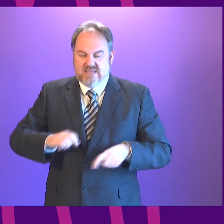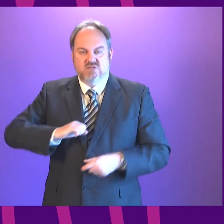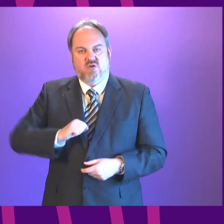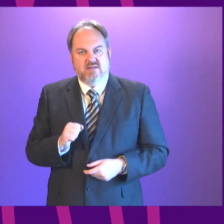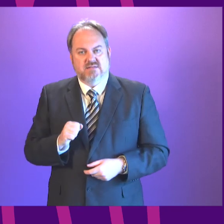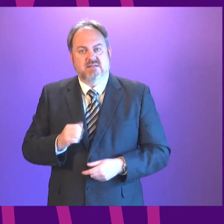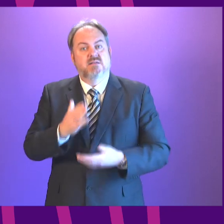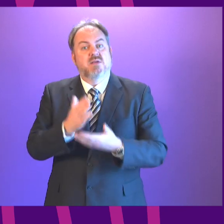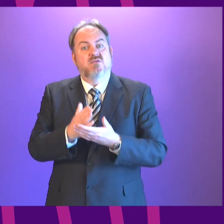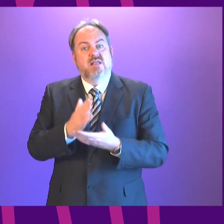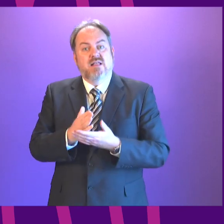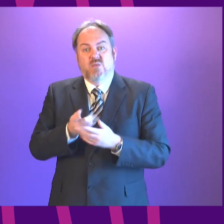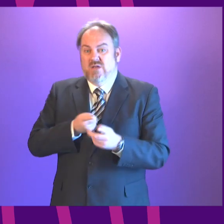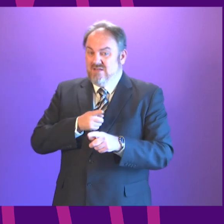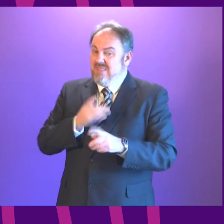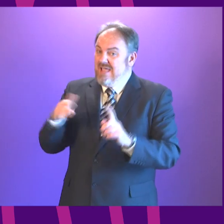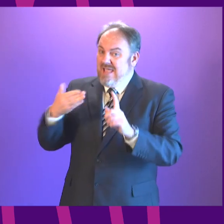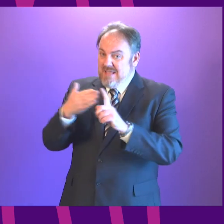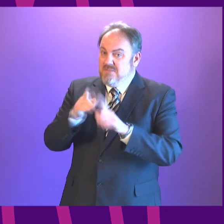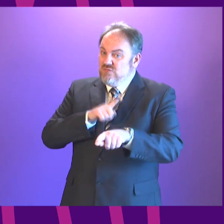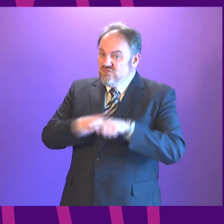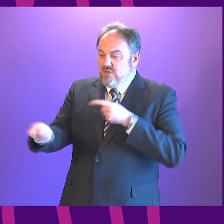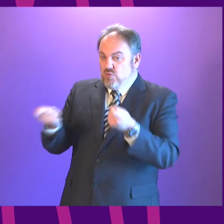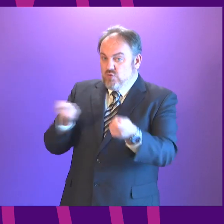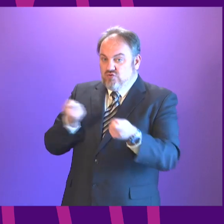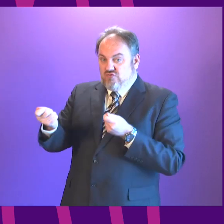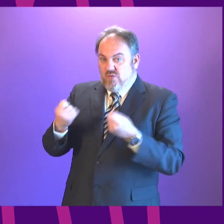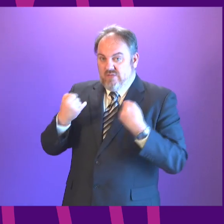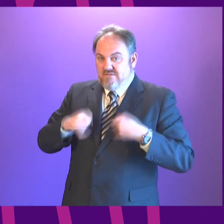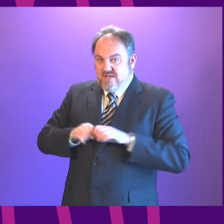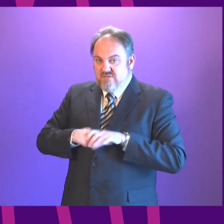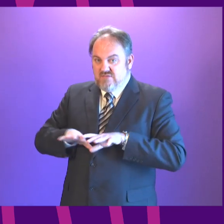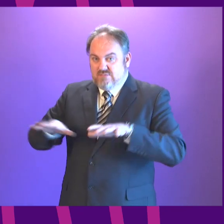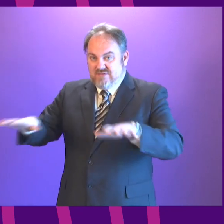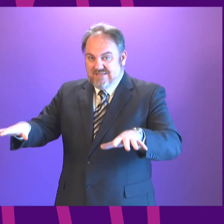to suppress the new strain in Scotland, we must also guard against importing more of